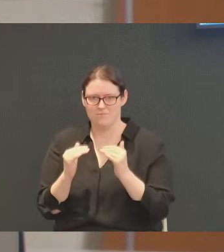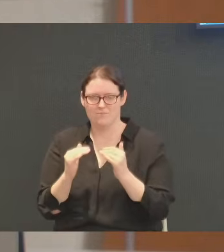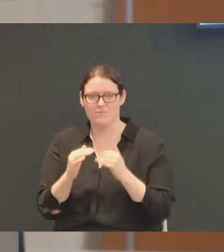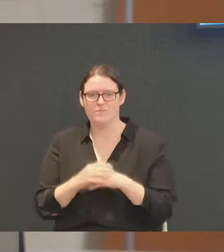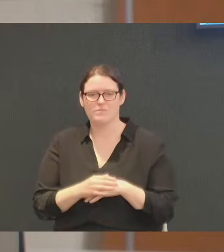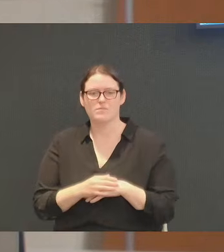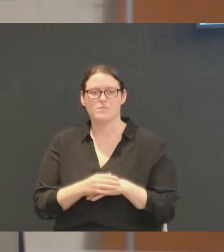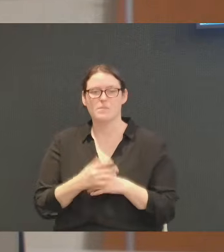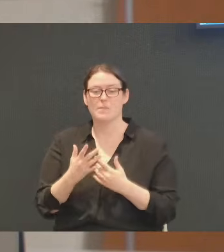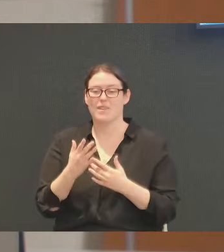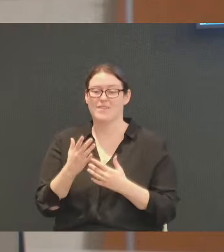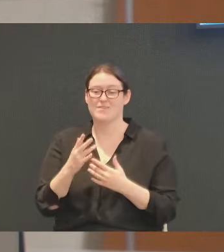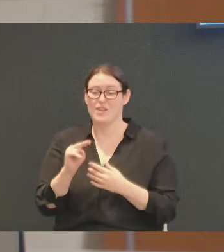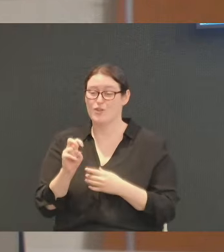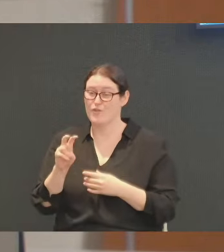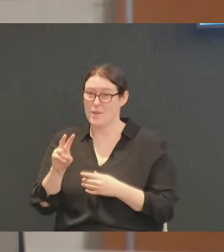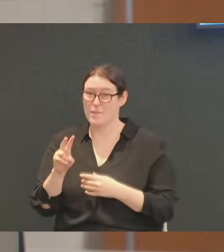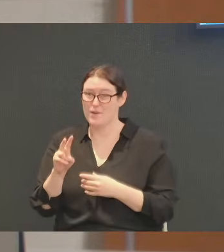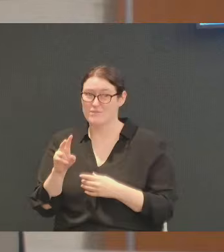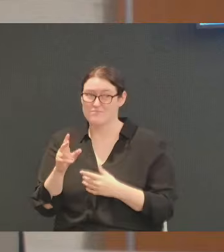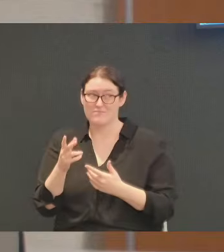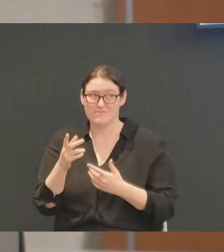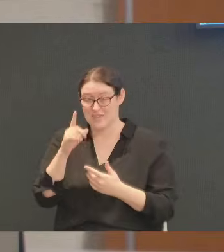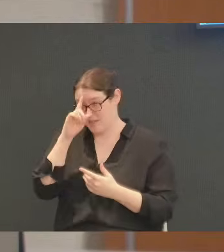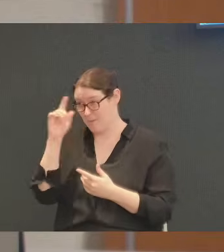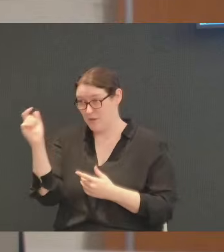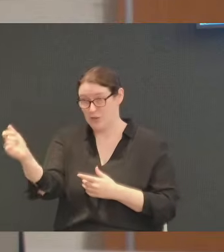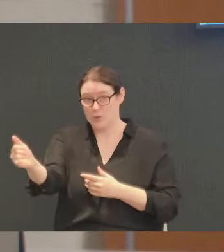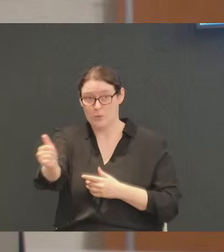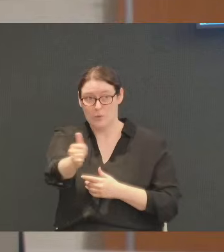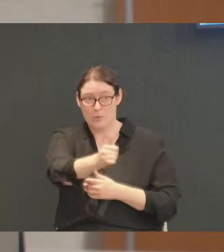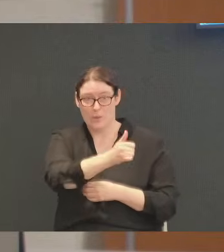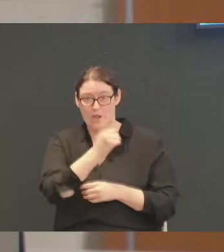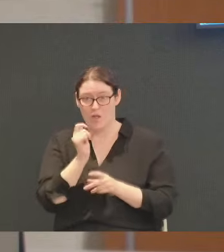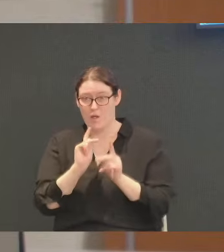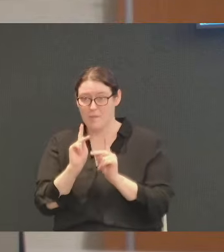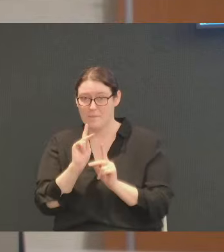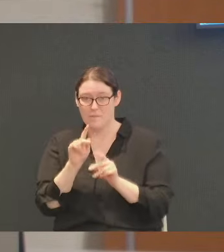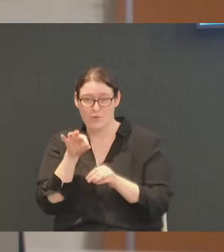in the end this is up to the citizens of Hamilton County and so we've got to give them a good option